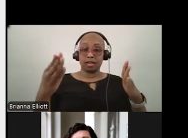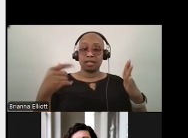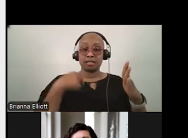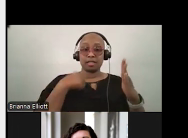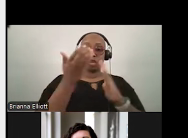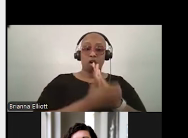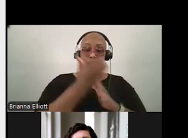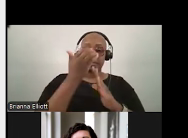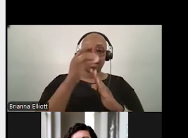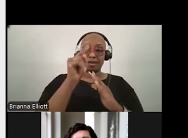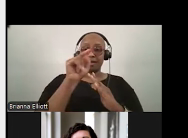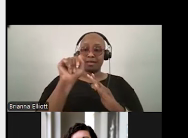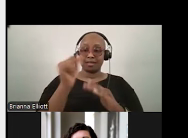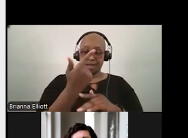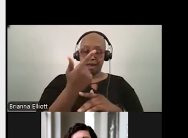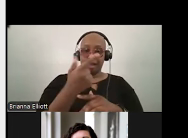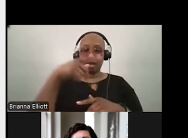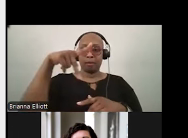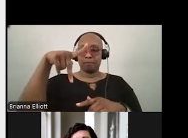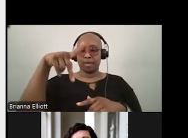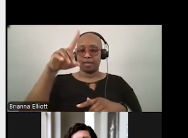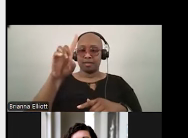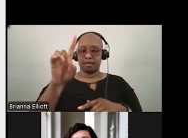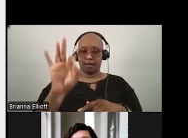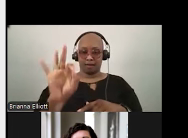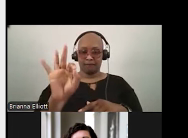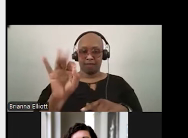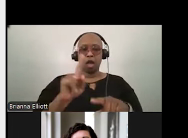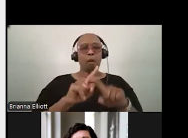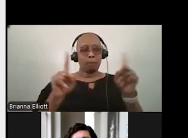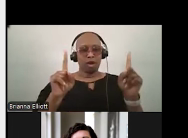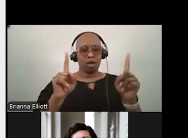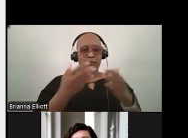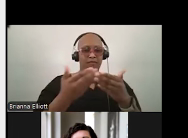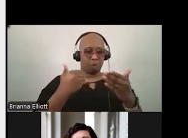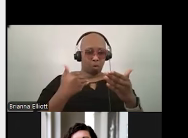Those tags are so important, but we're actually going to do an accessibility check first. I know